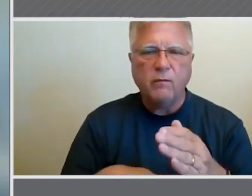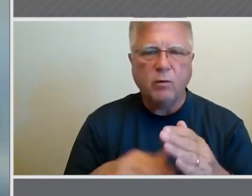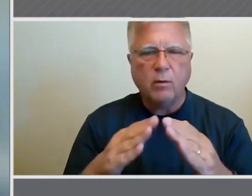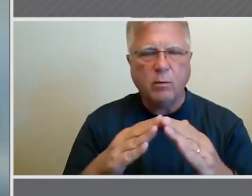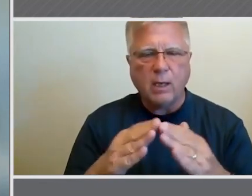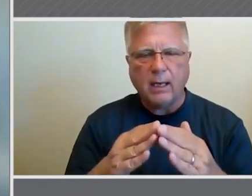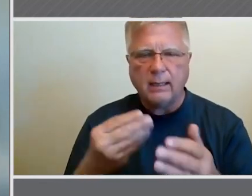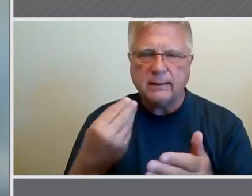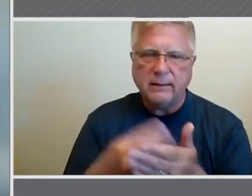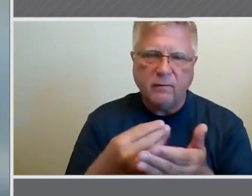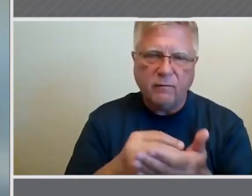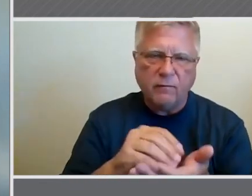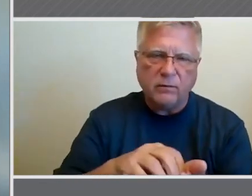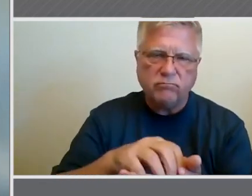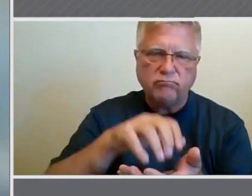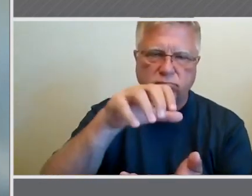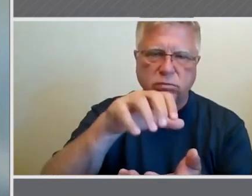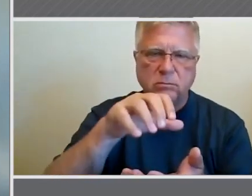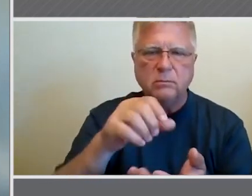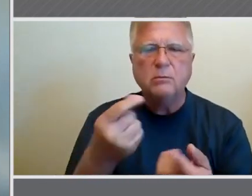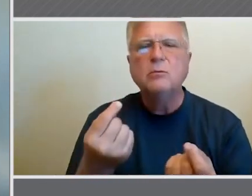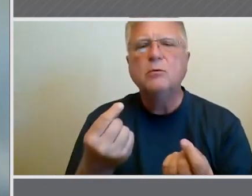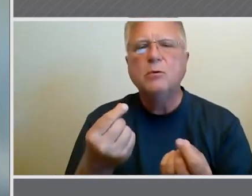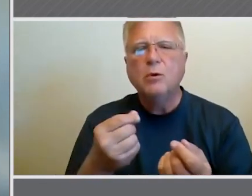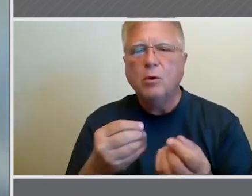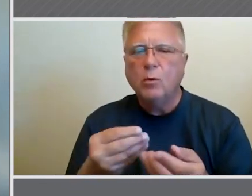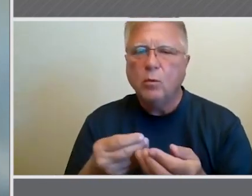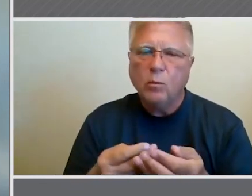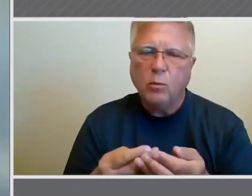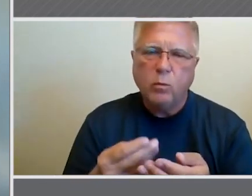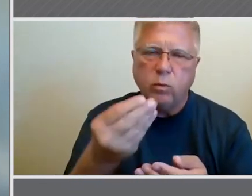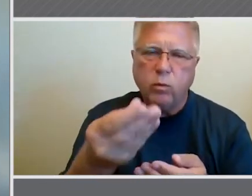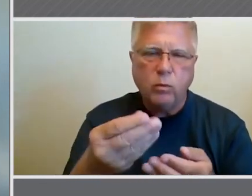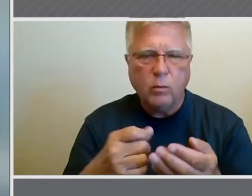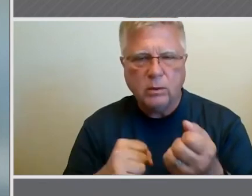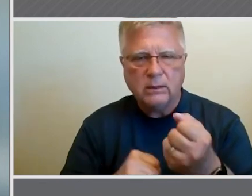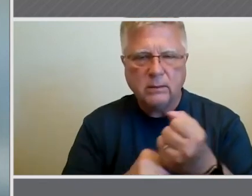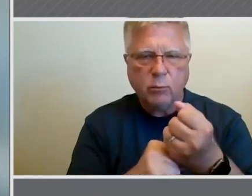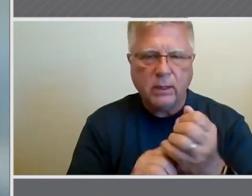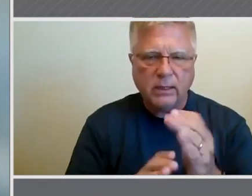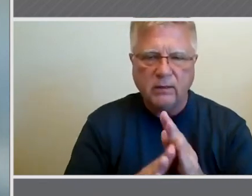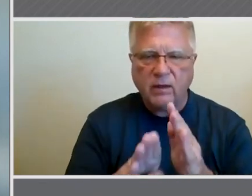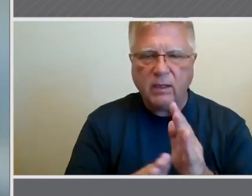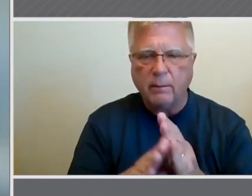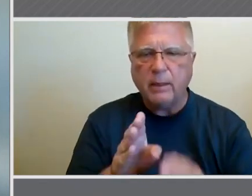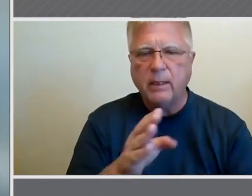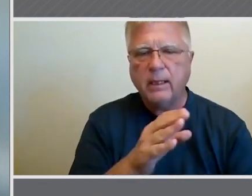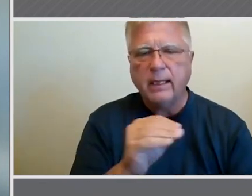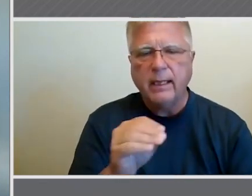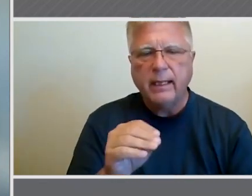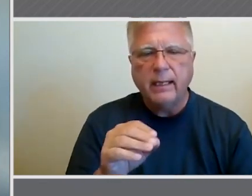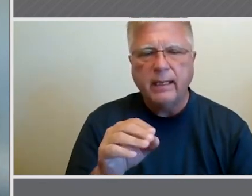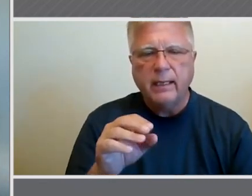Again, we're supporting development through are for sale or GP programs.